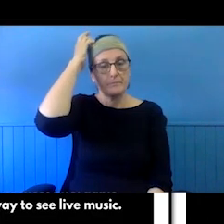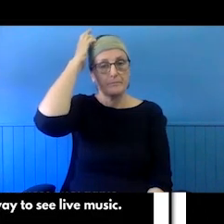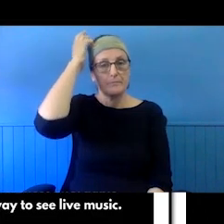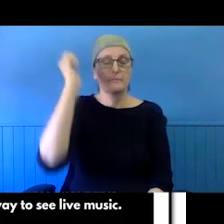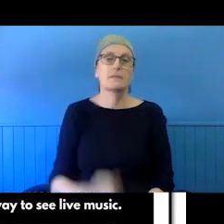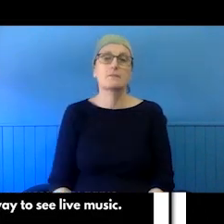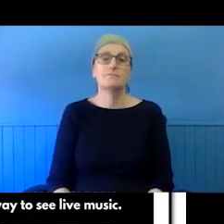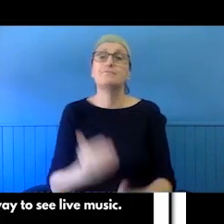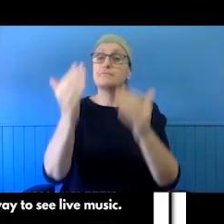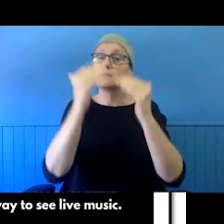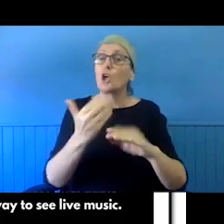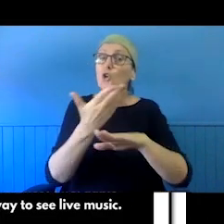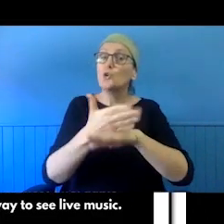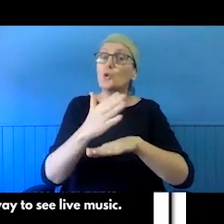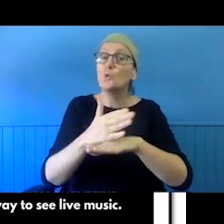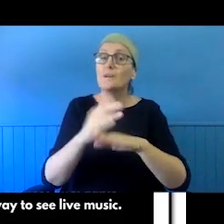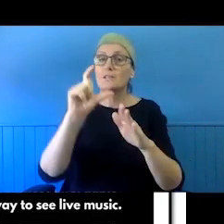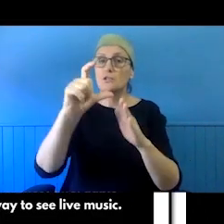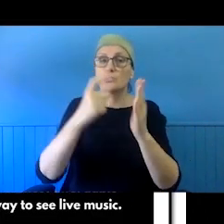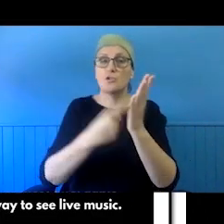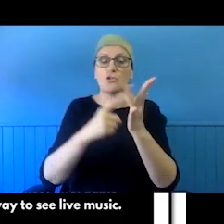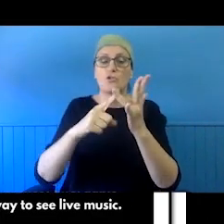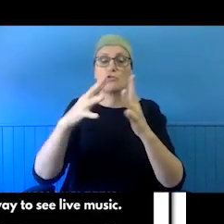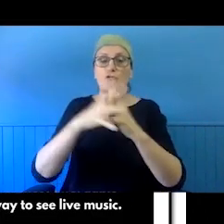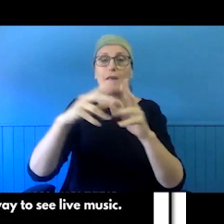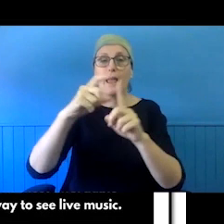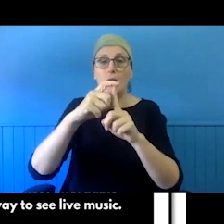this one because, as I mentioned with things like crowdfunding, a lot